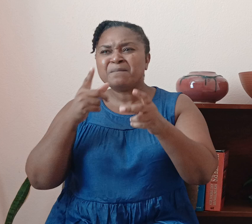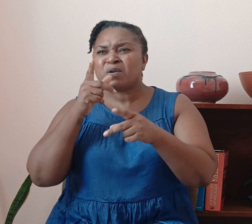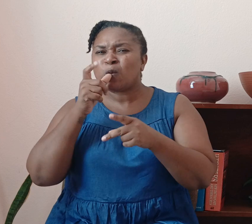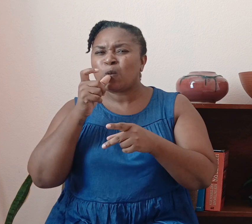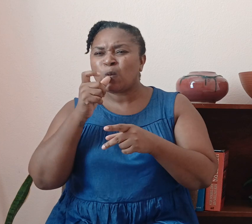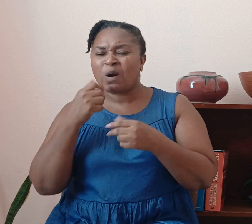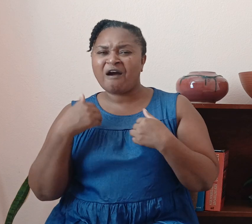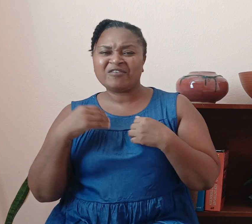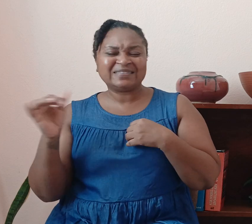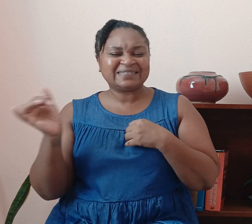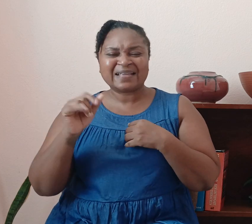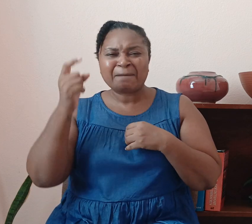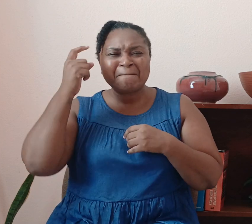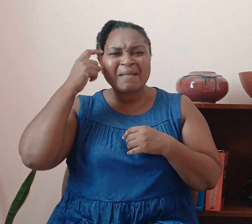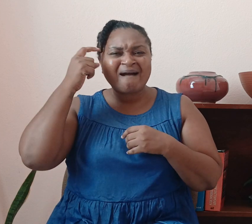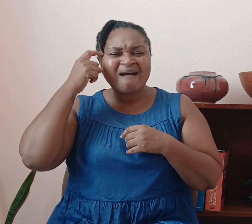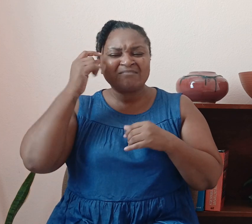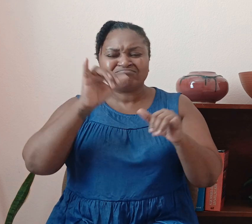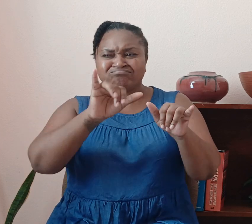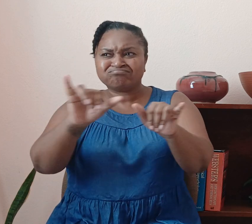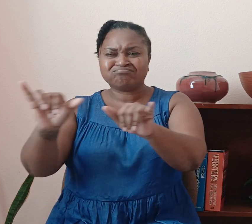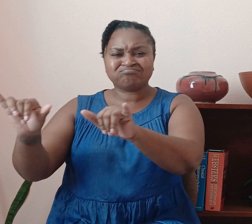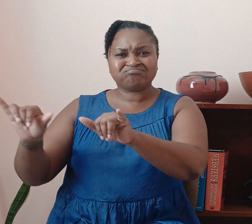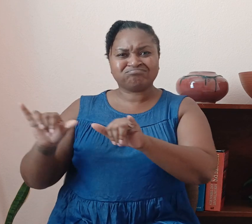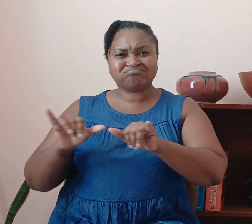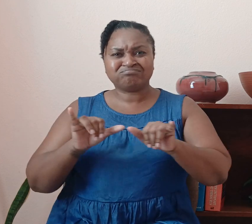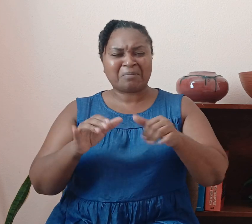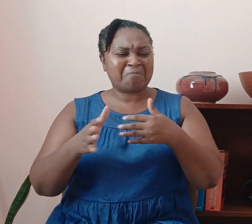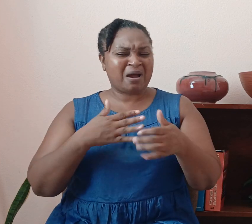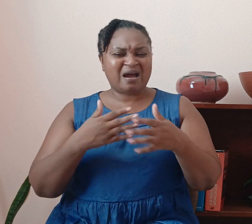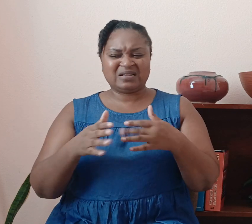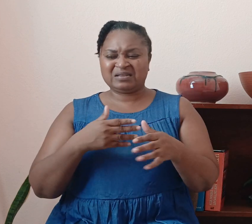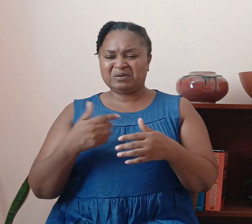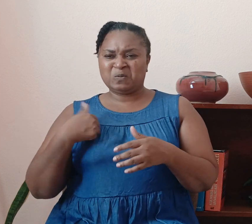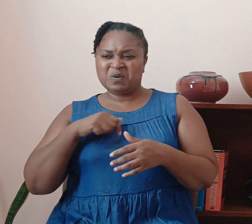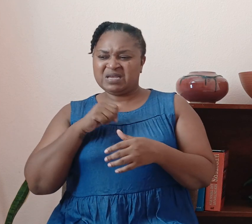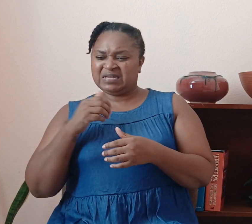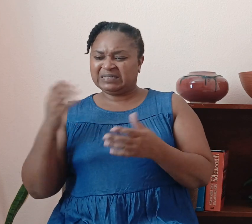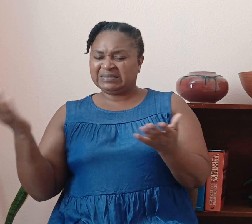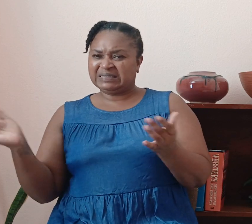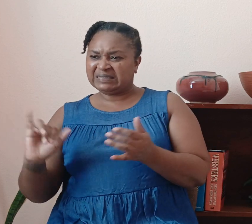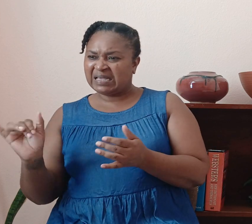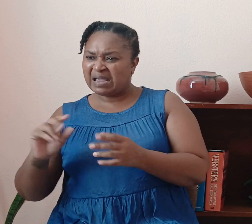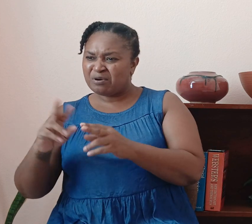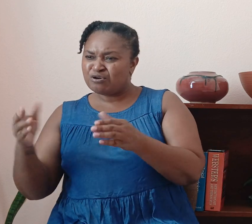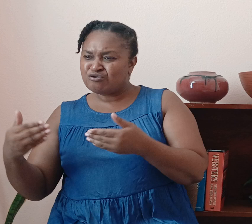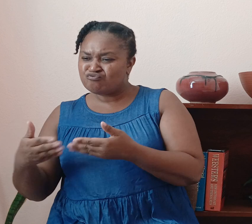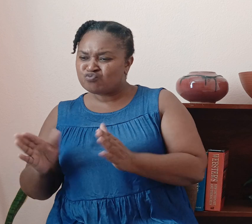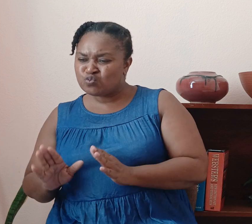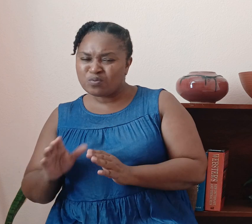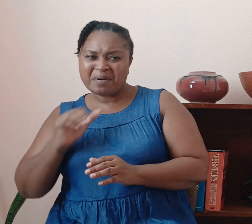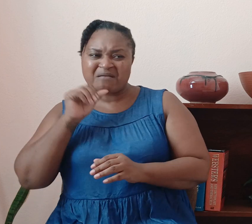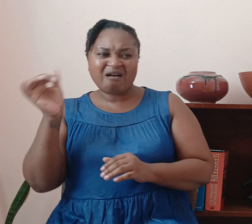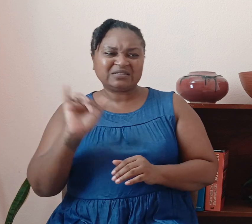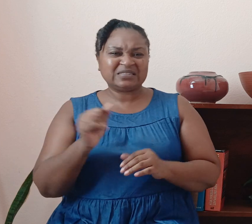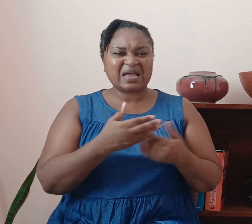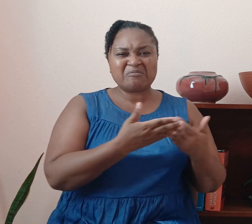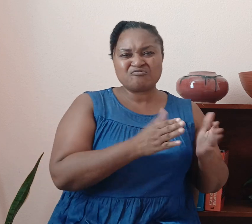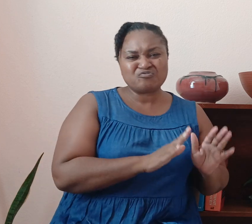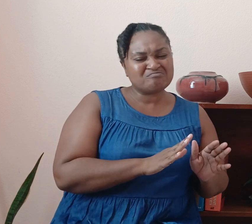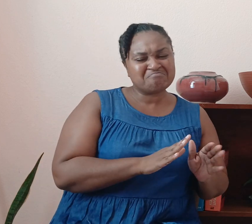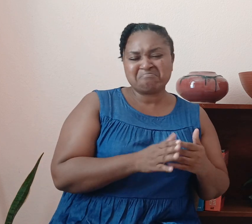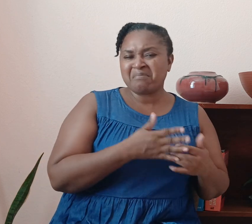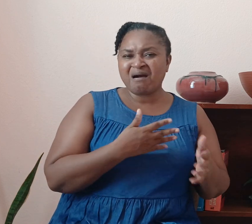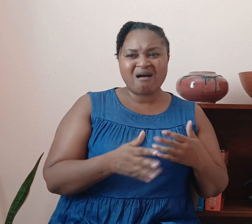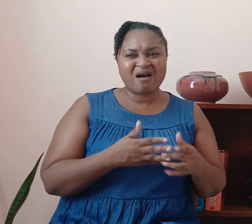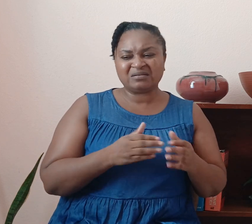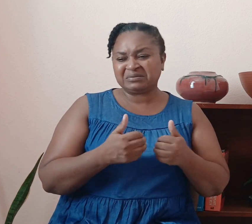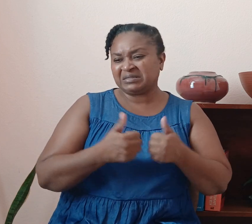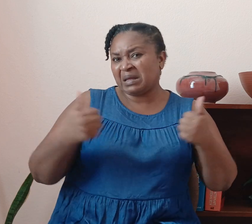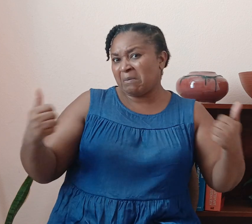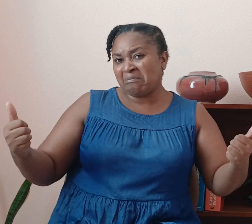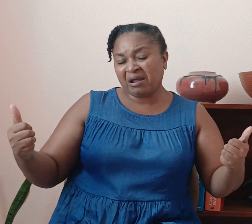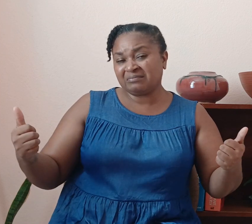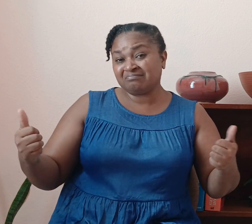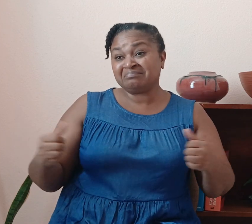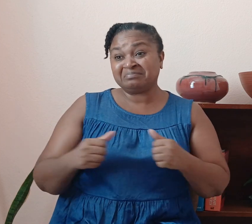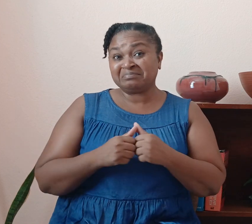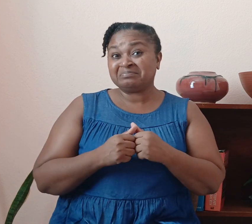even if we are not actually sitting in the same room. With a secure internet connection,